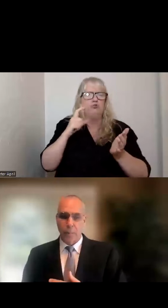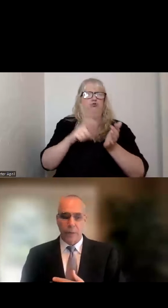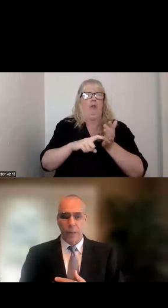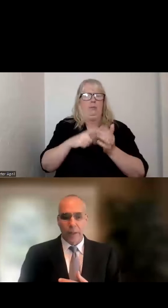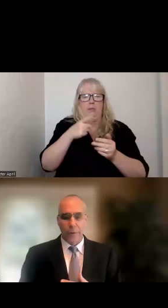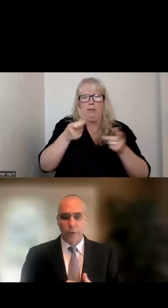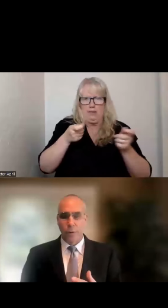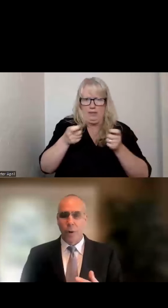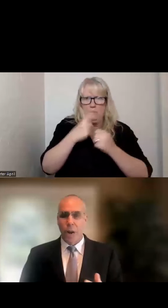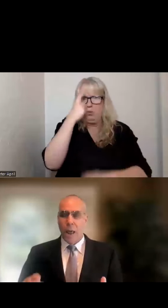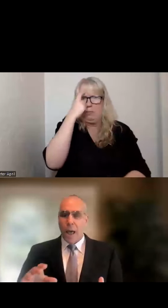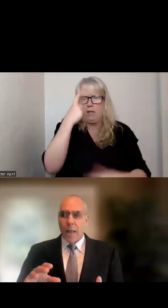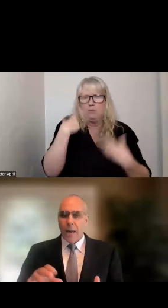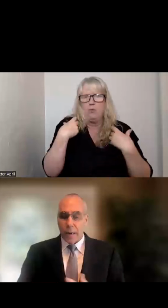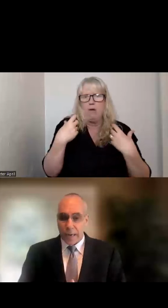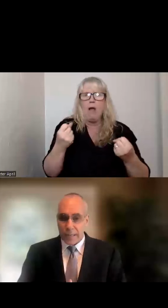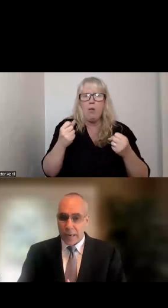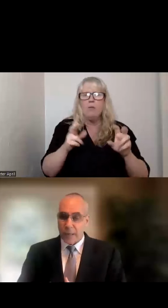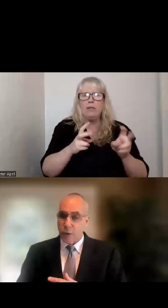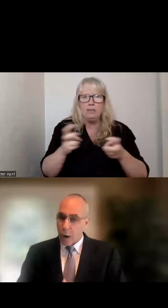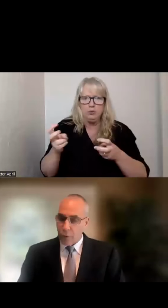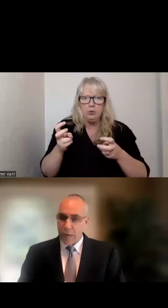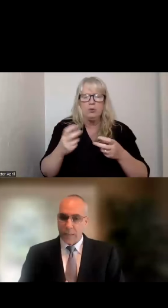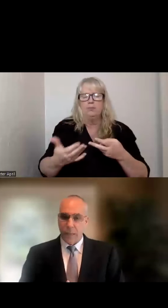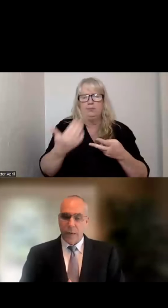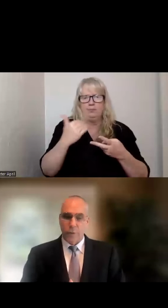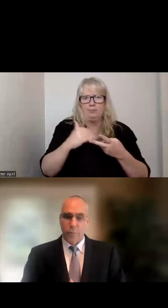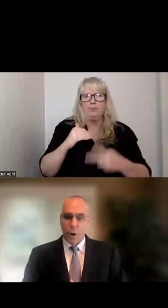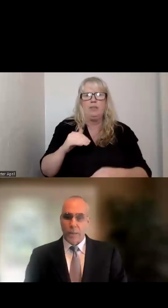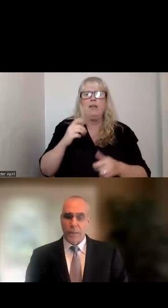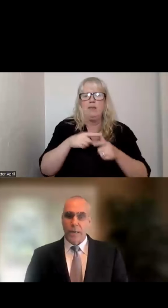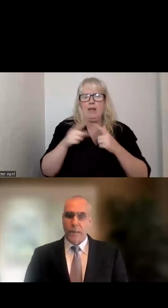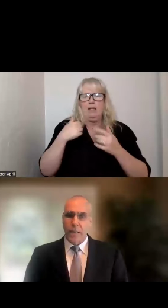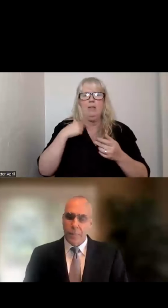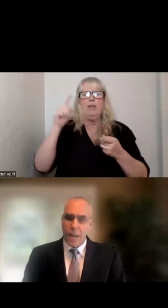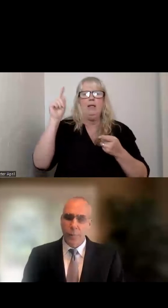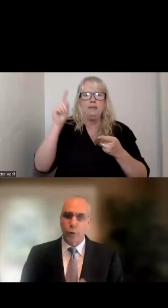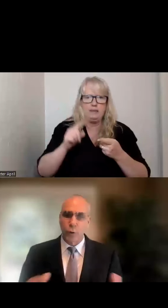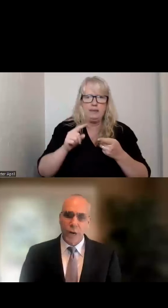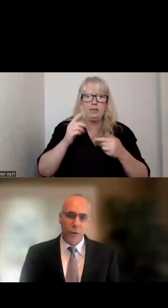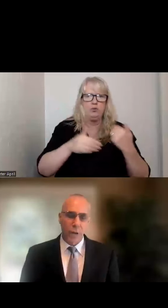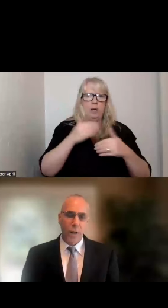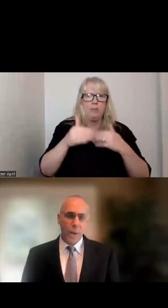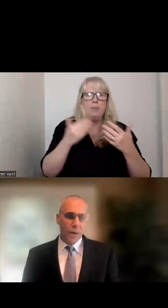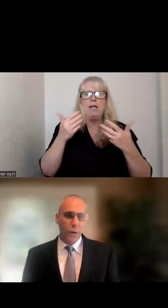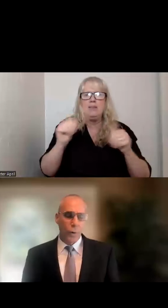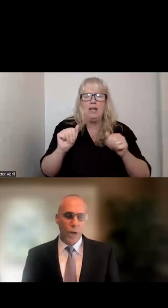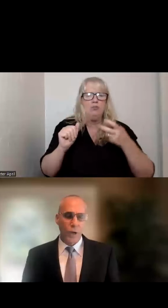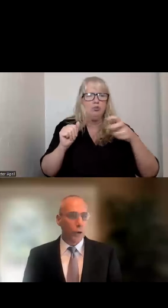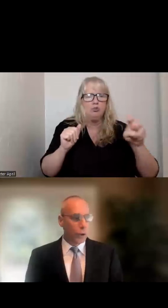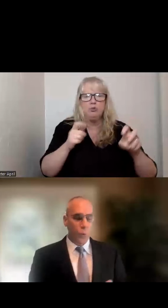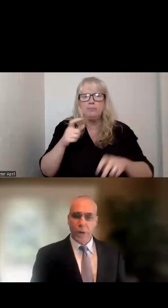WITH A MENTAL HEALTH ISSUE AND THEN START THE TRIAGE PROCESS AND THEN DO